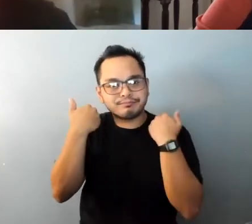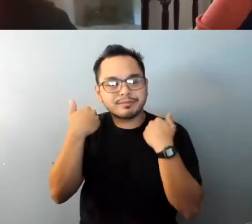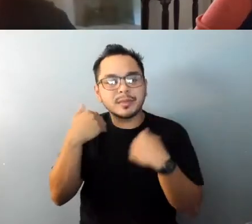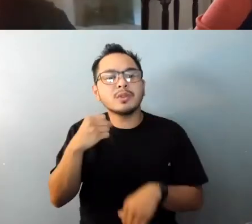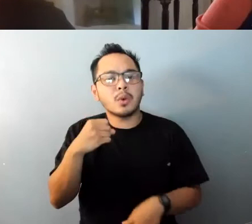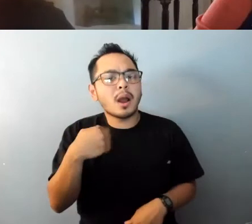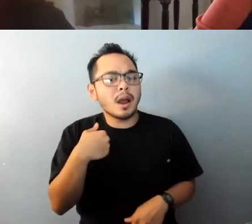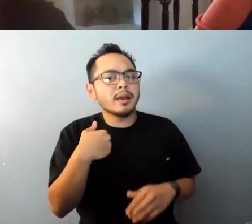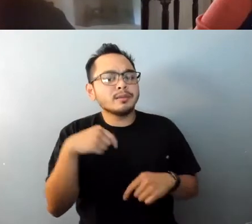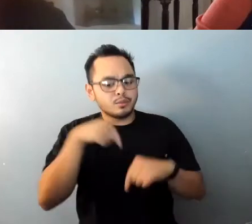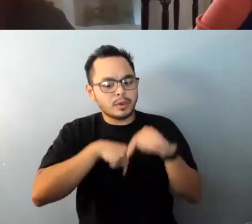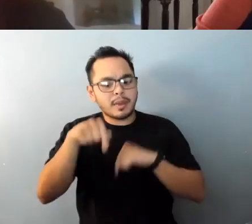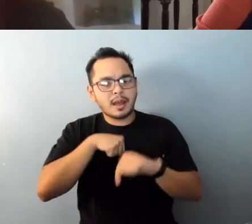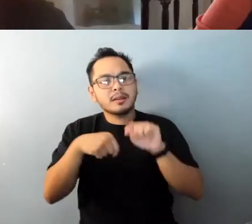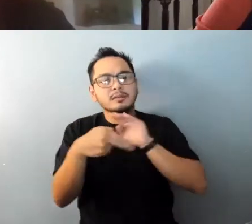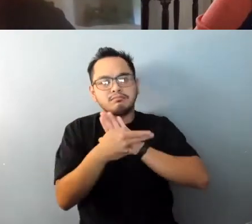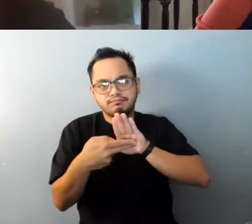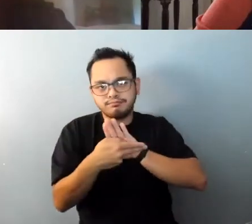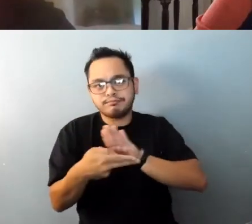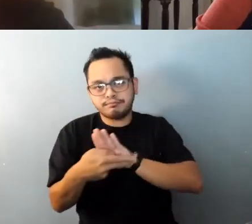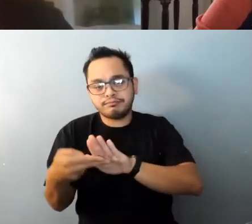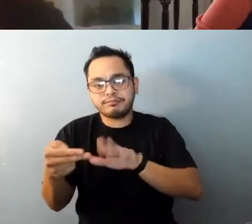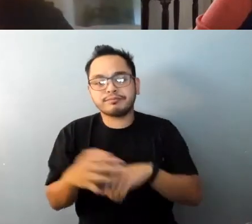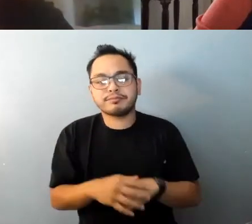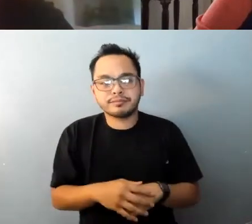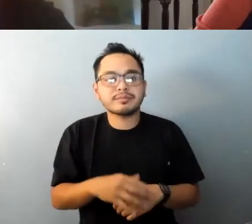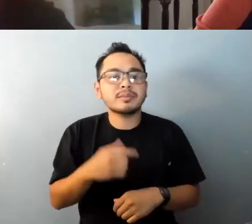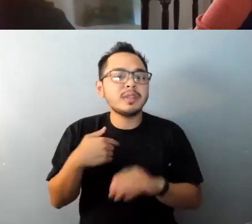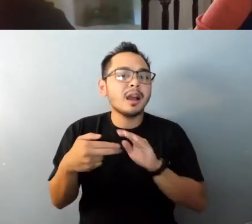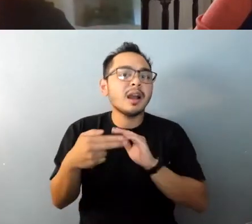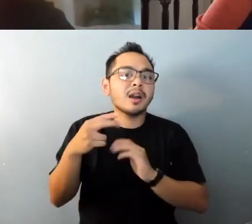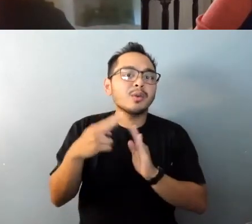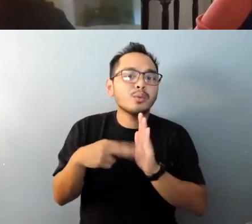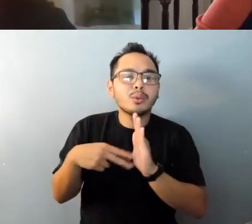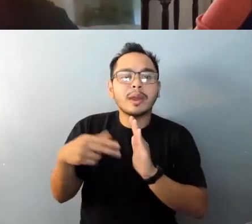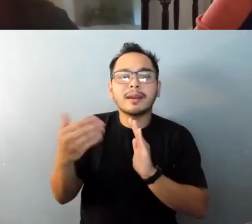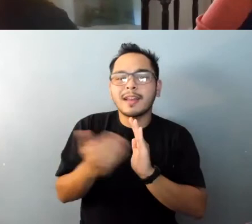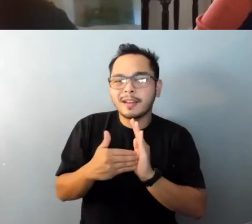I went back and did a lot of reading for everything that I annotated. Everything from the twilight